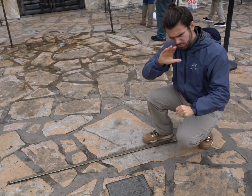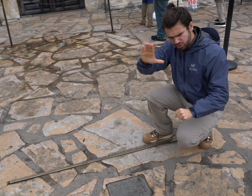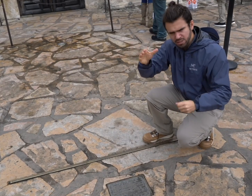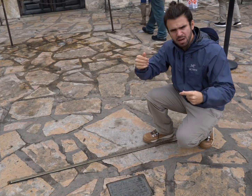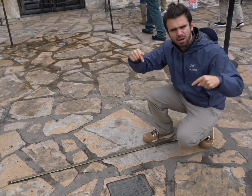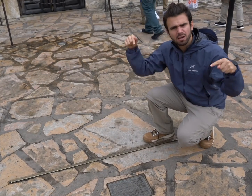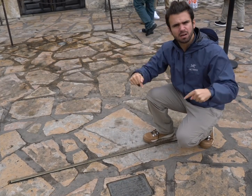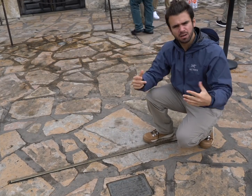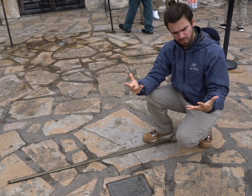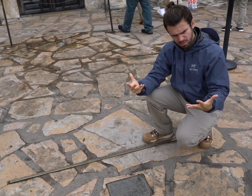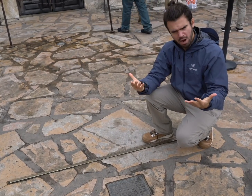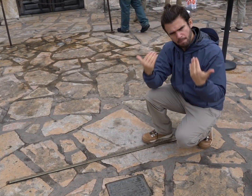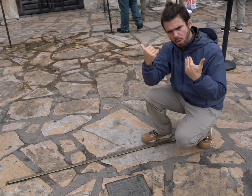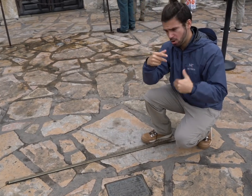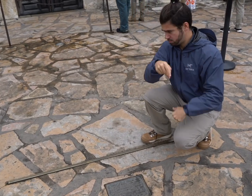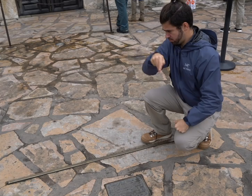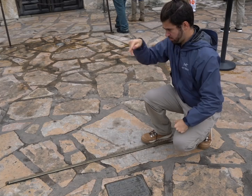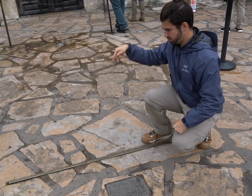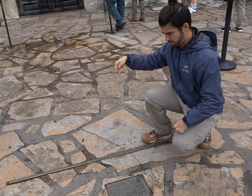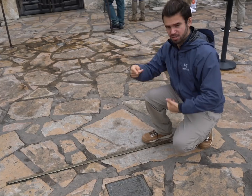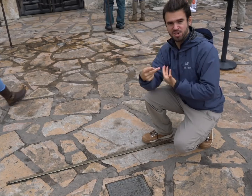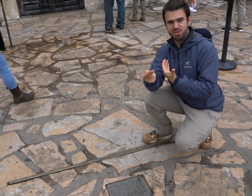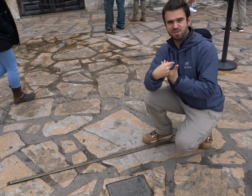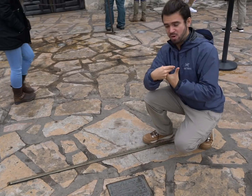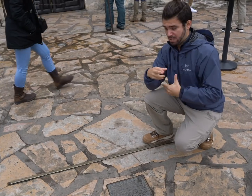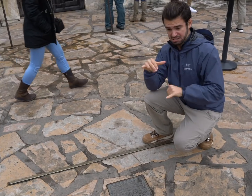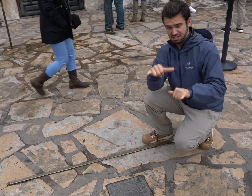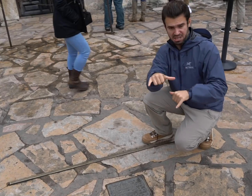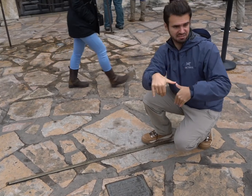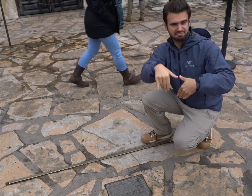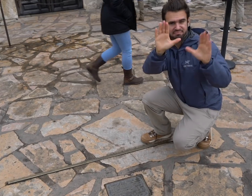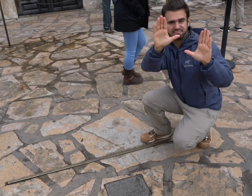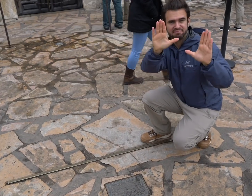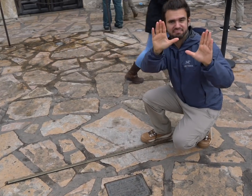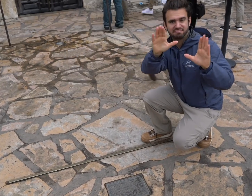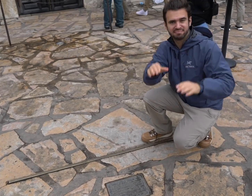Once soldiers across the line, thus they are fighting for their land and freedom.